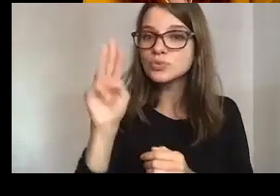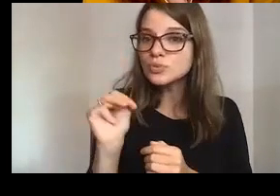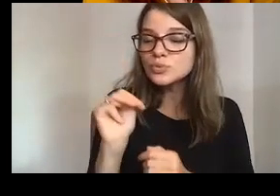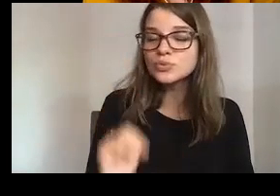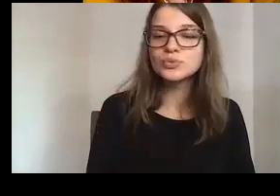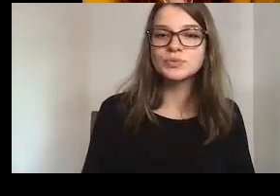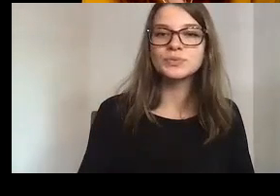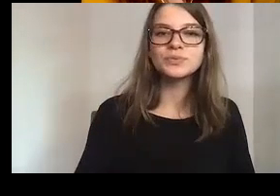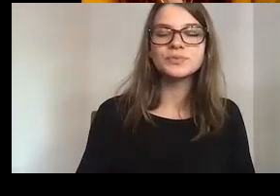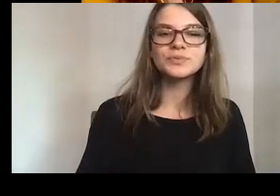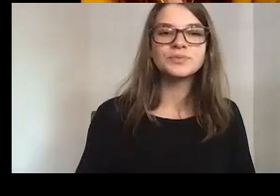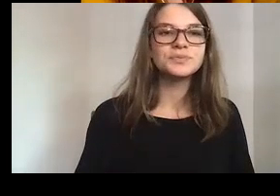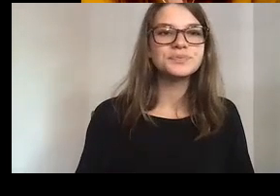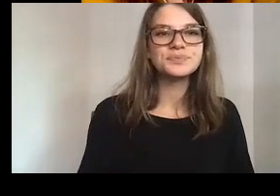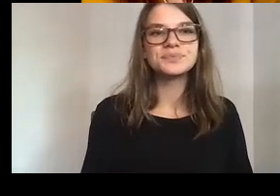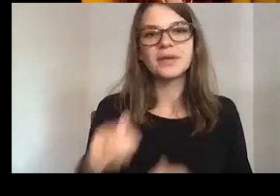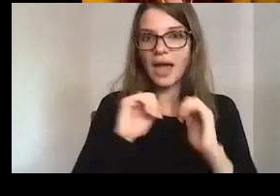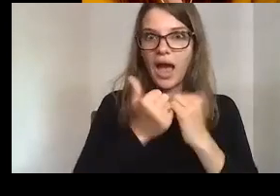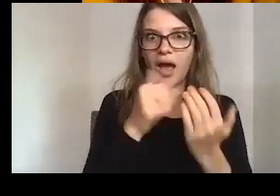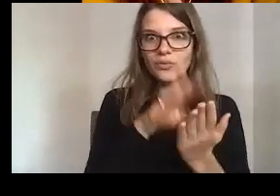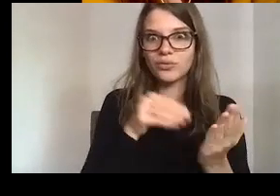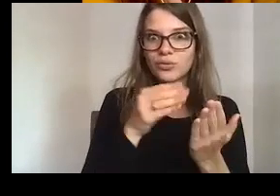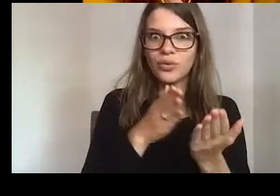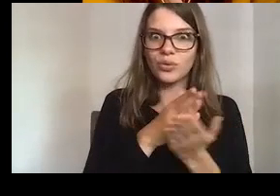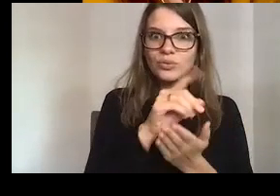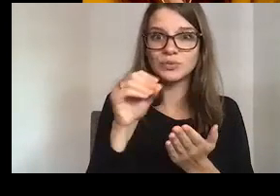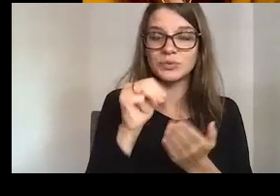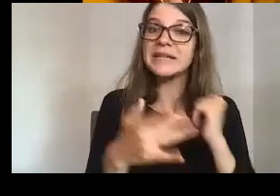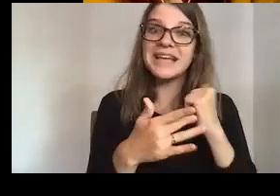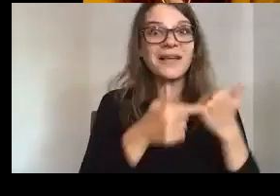one quote mentions that I like is technology is great when it works and it is frustrating